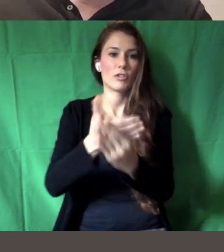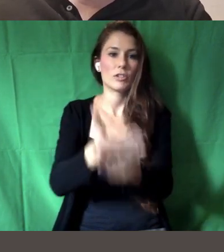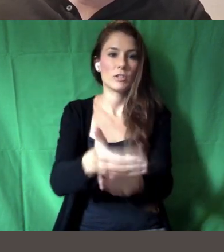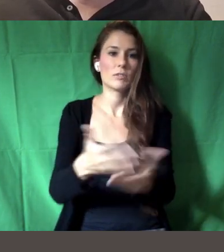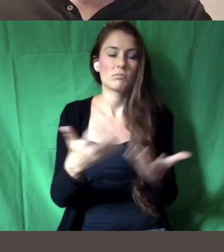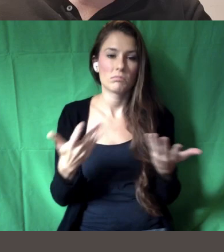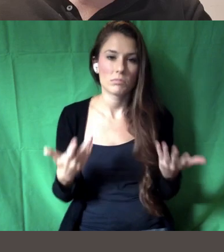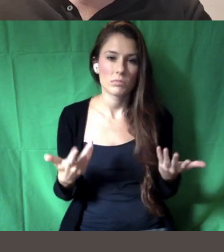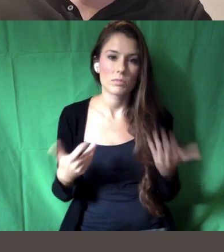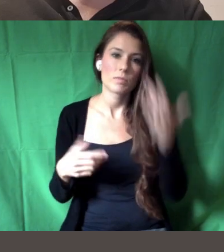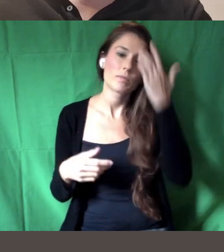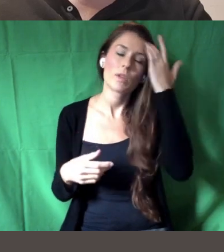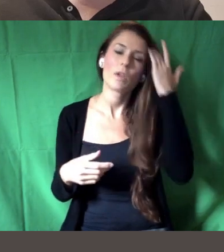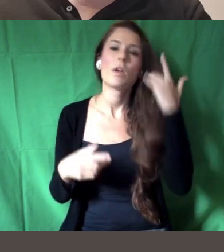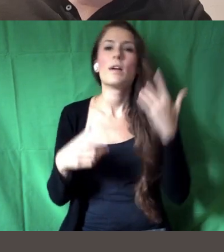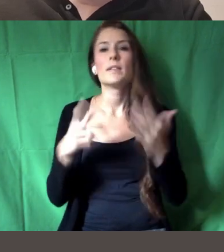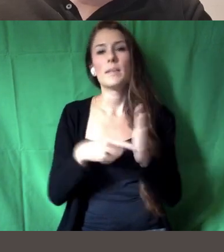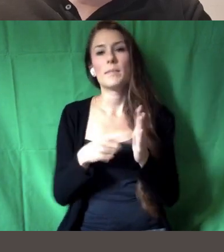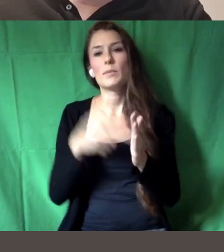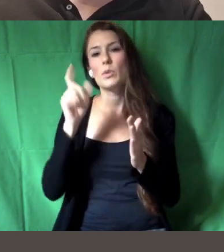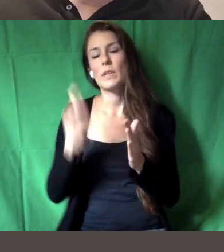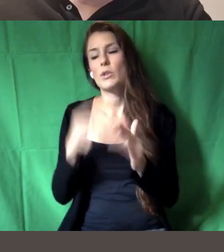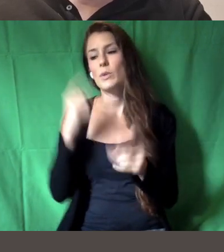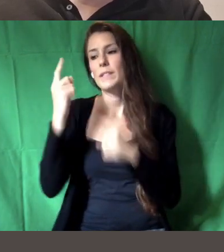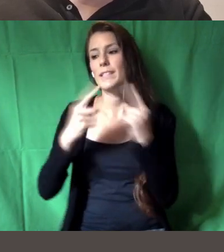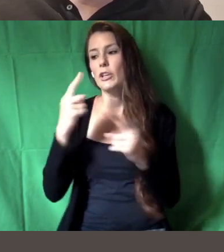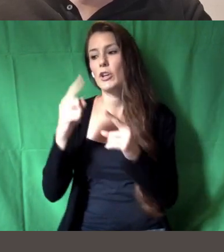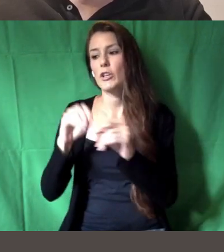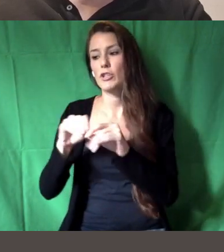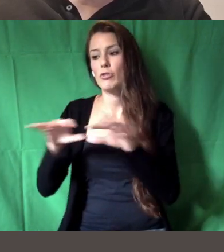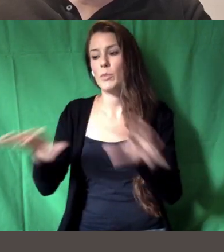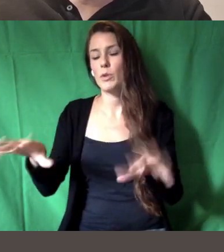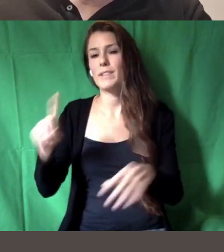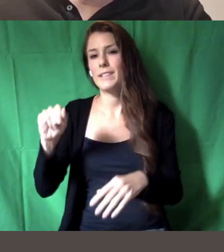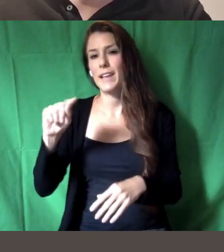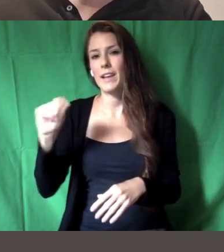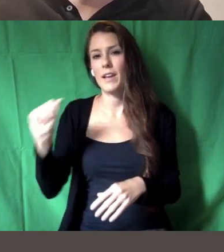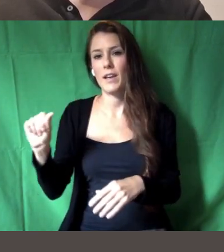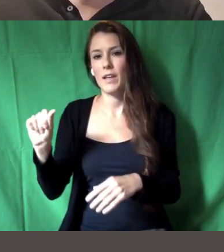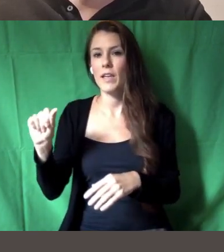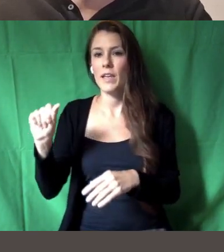a need to consider distributed data frame environments like Spark.